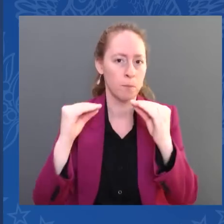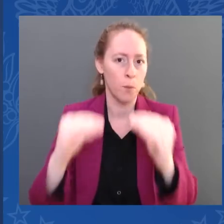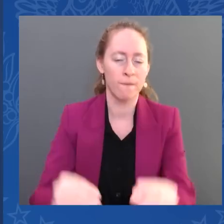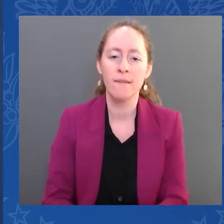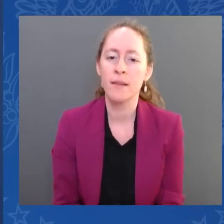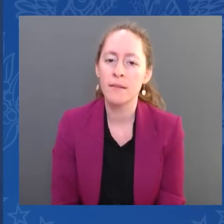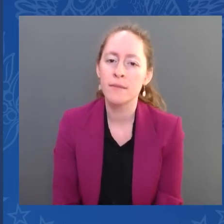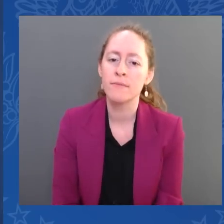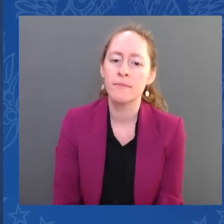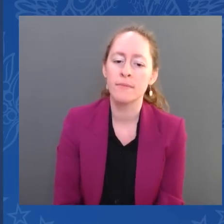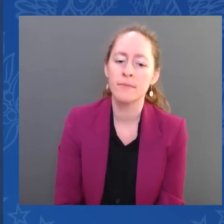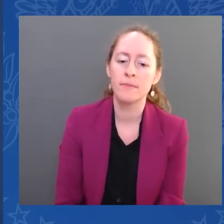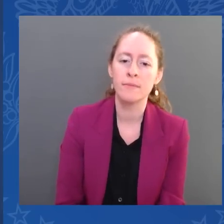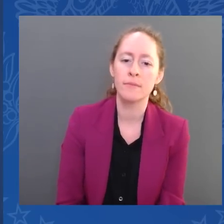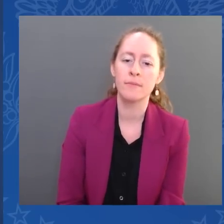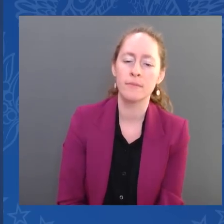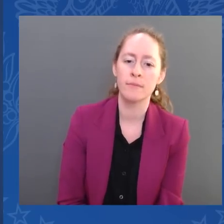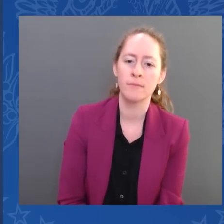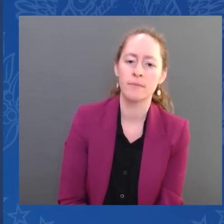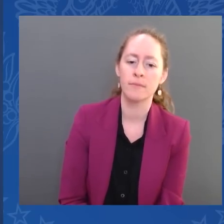The President: You know, you've been always fair with me.